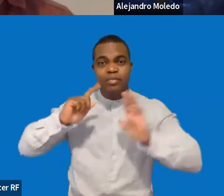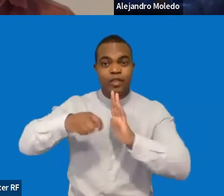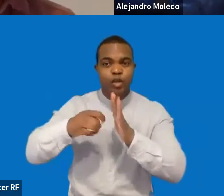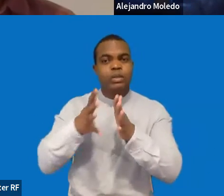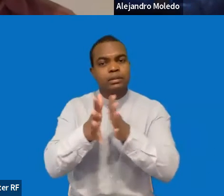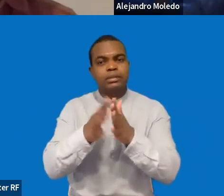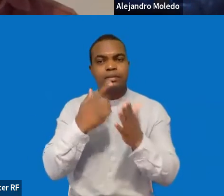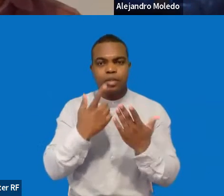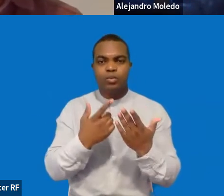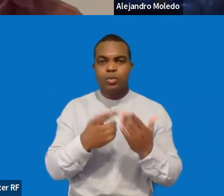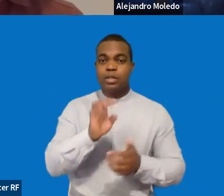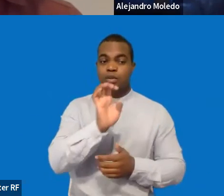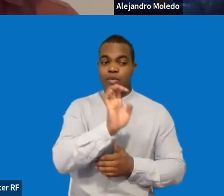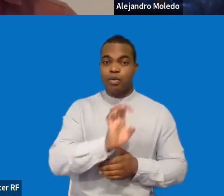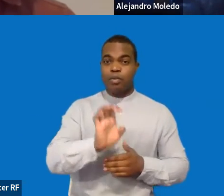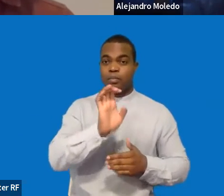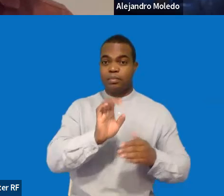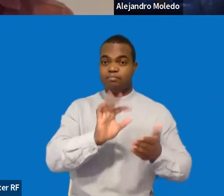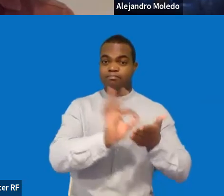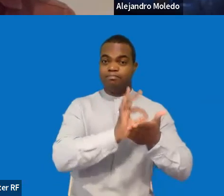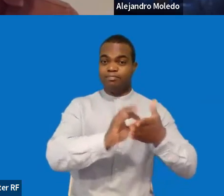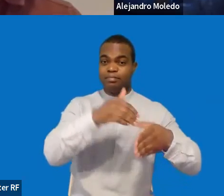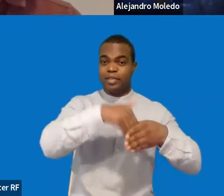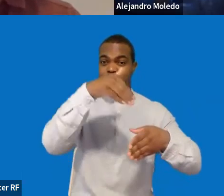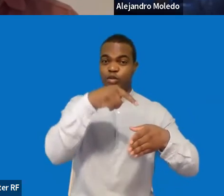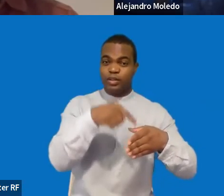the national parking cards and look the same across the Union.